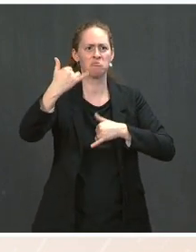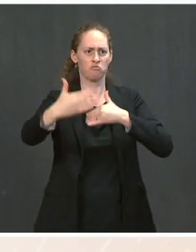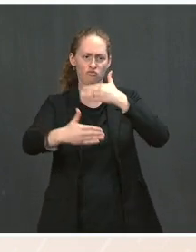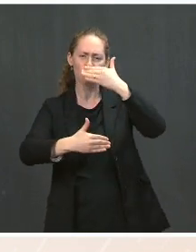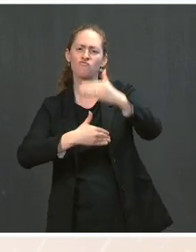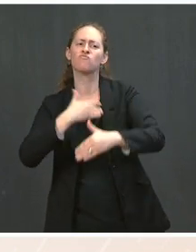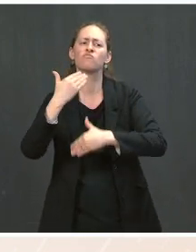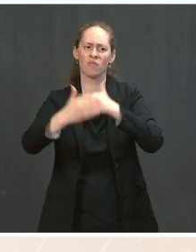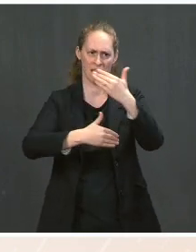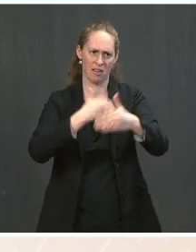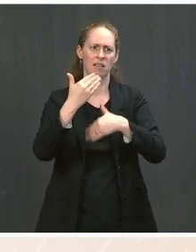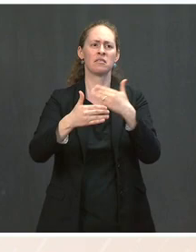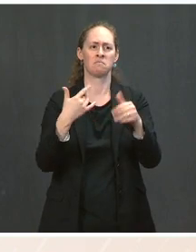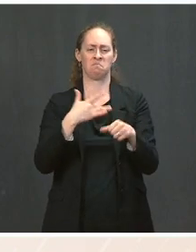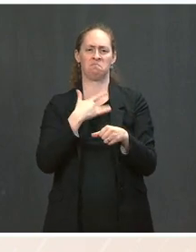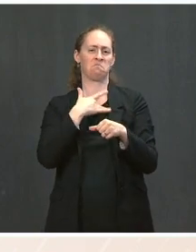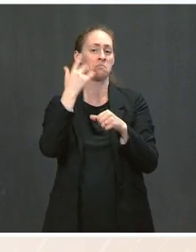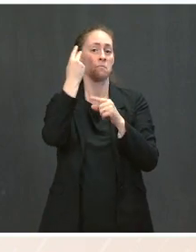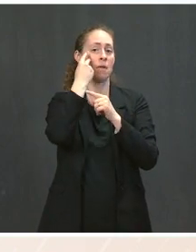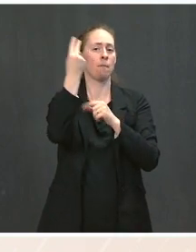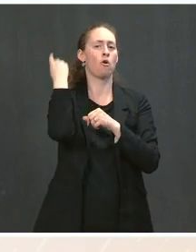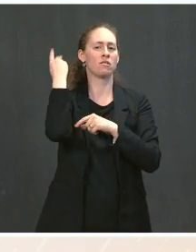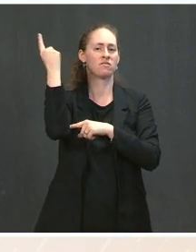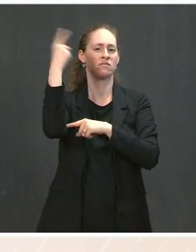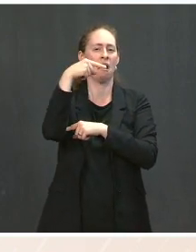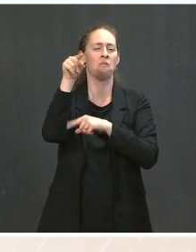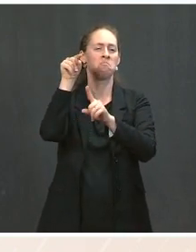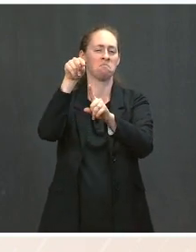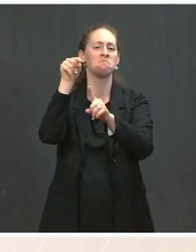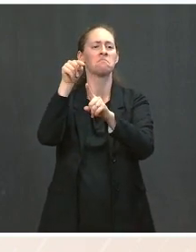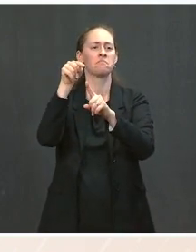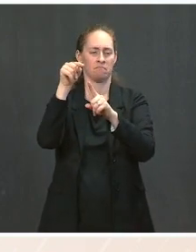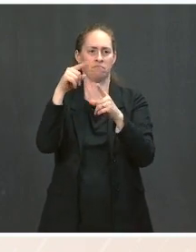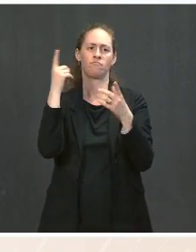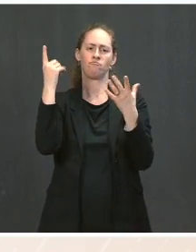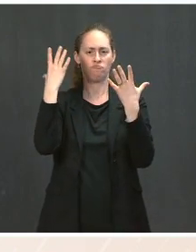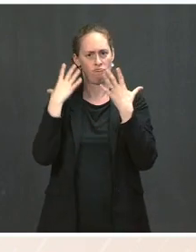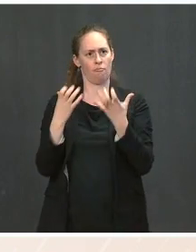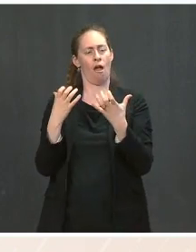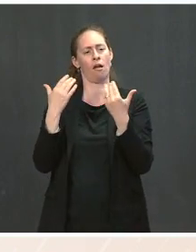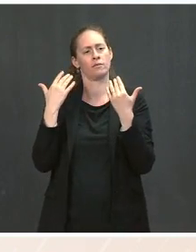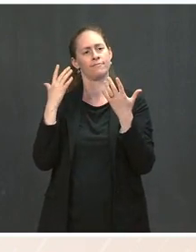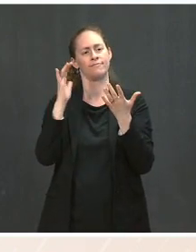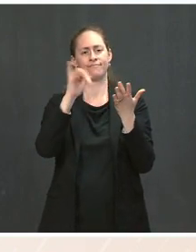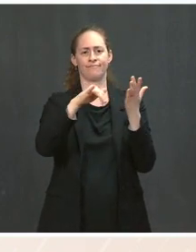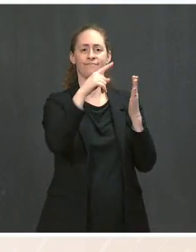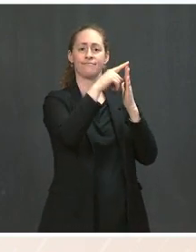and we'd like to -- the President would love to have the package signed -- or passed, I should say, this summer.